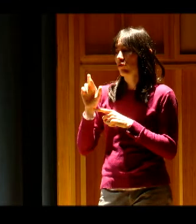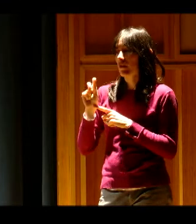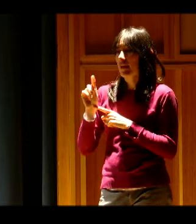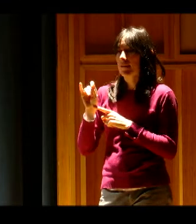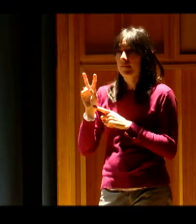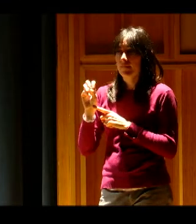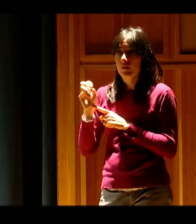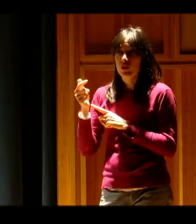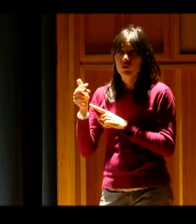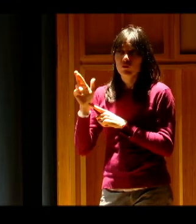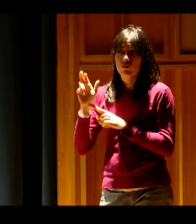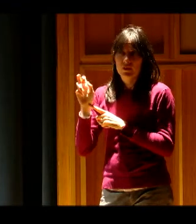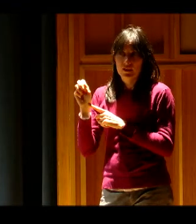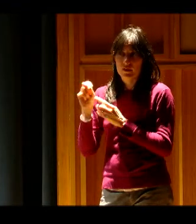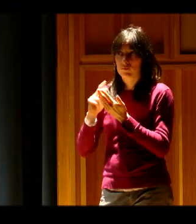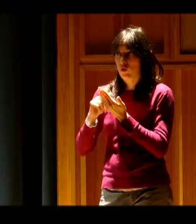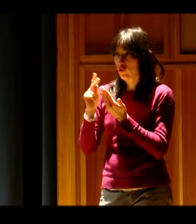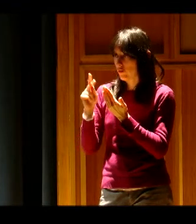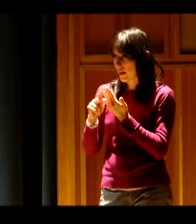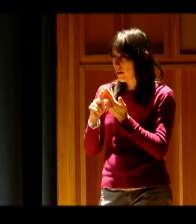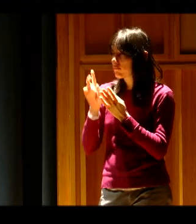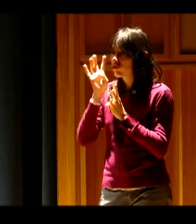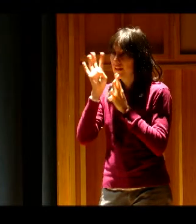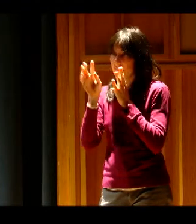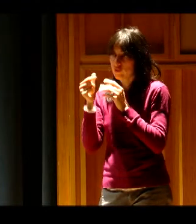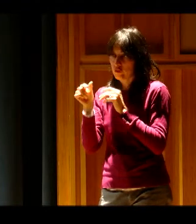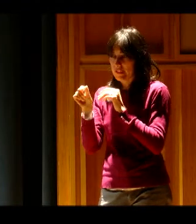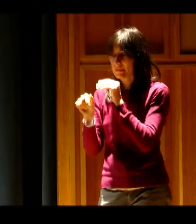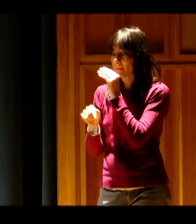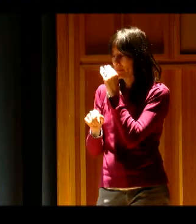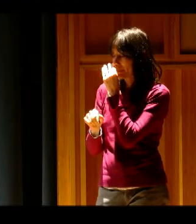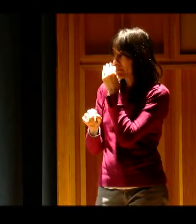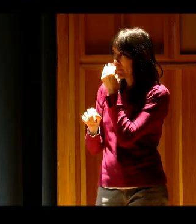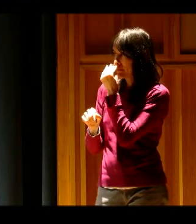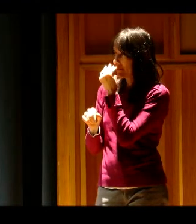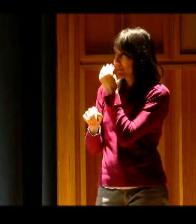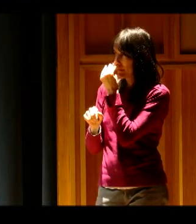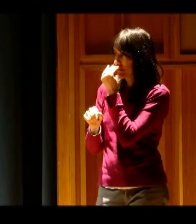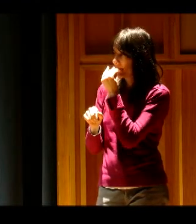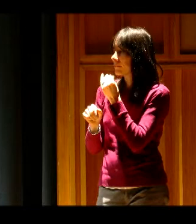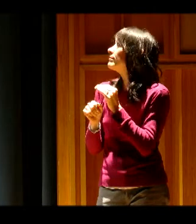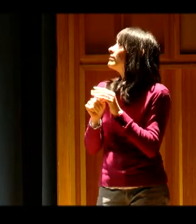it's based on again, going back to what Nicole was saying, very similar kinds of approaches.